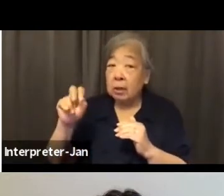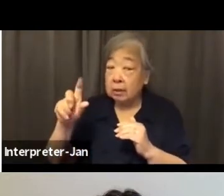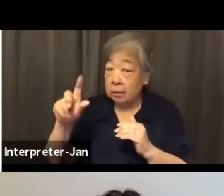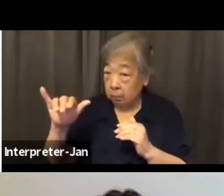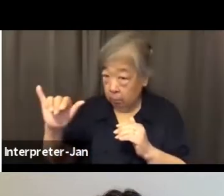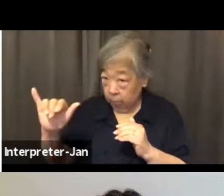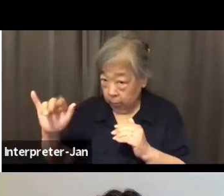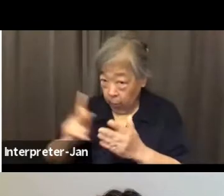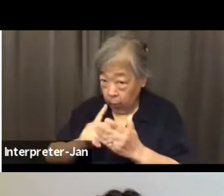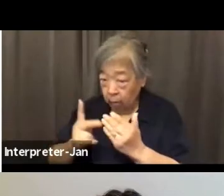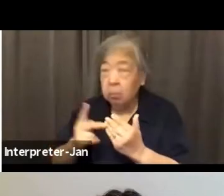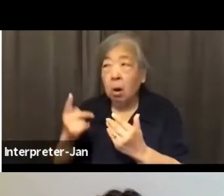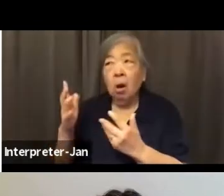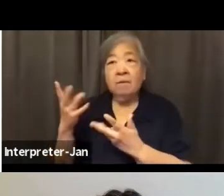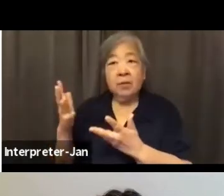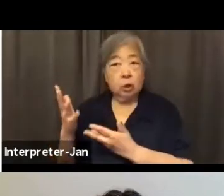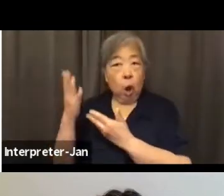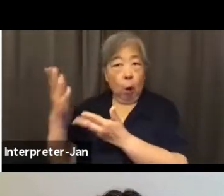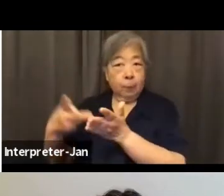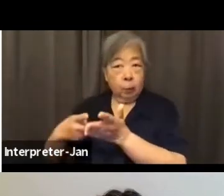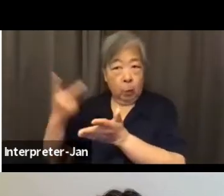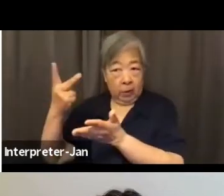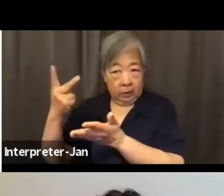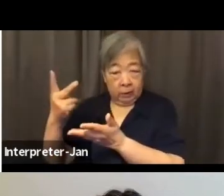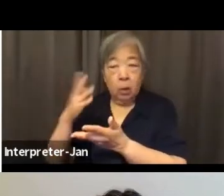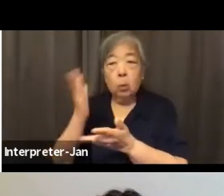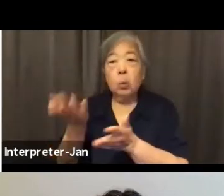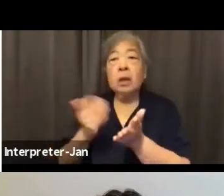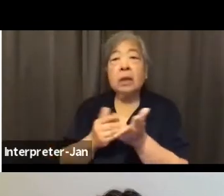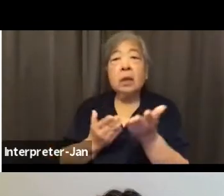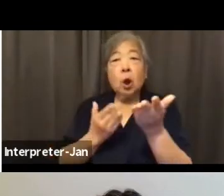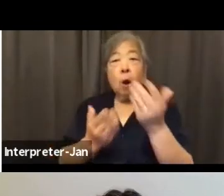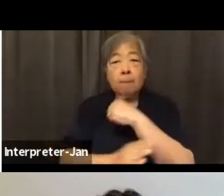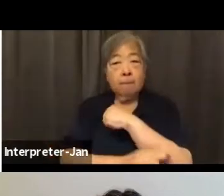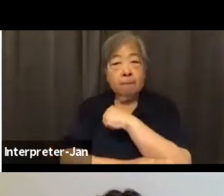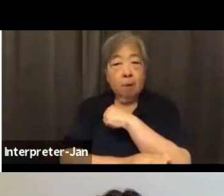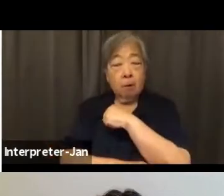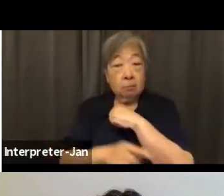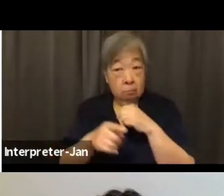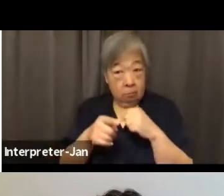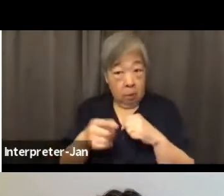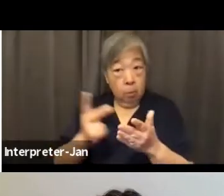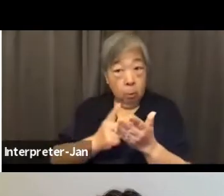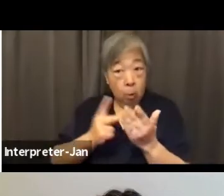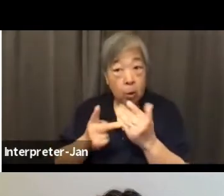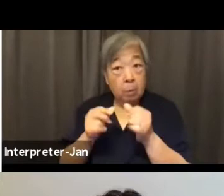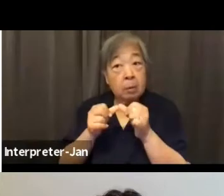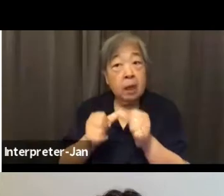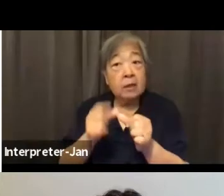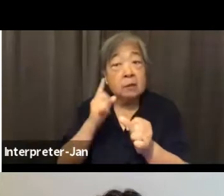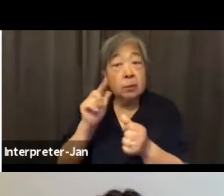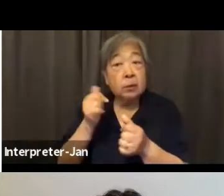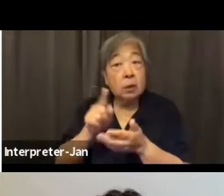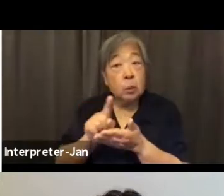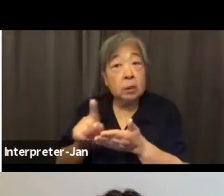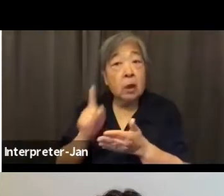to do it again this Fall, which is a 10 week virtual program for beginning level only,